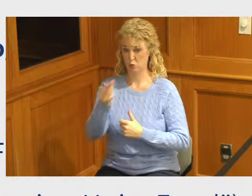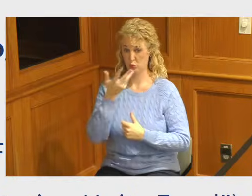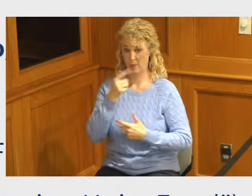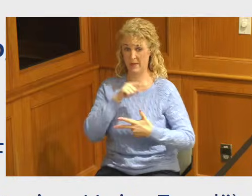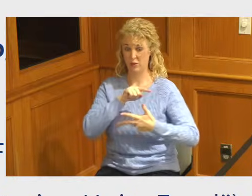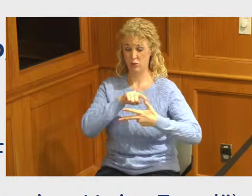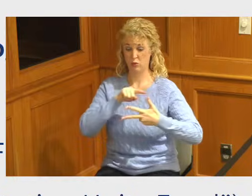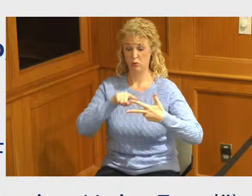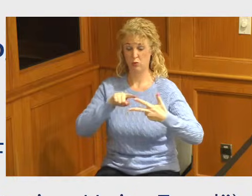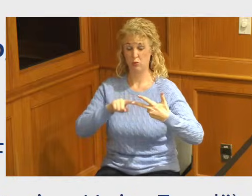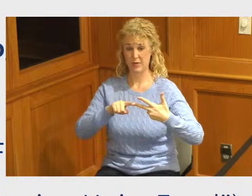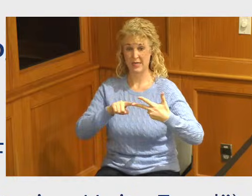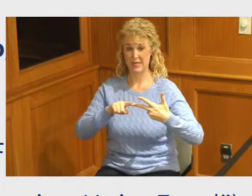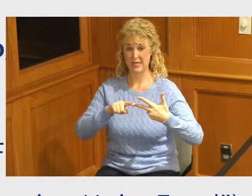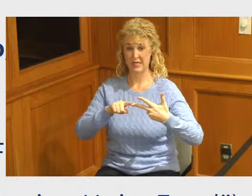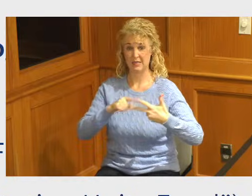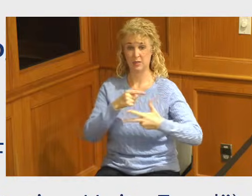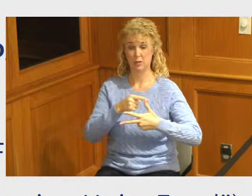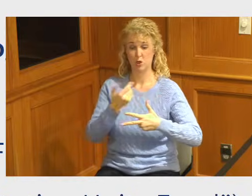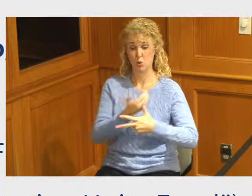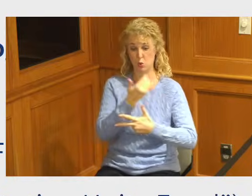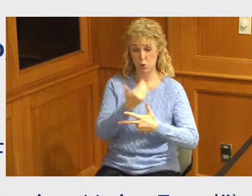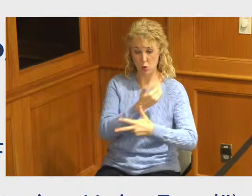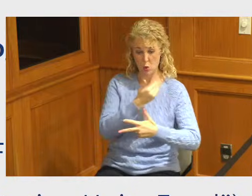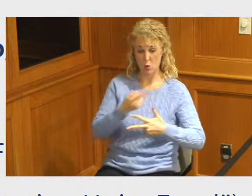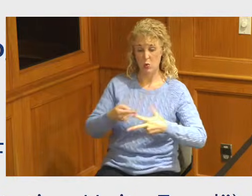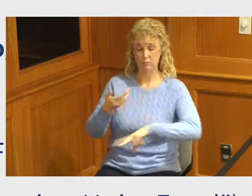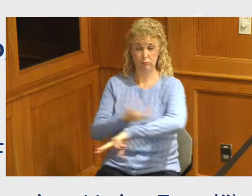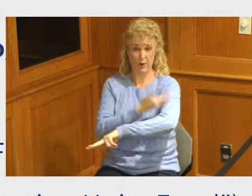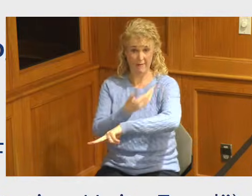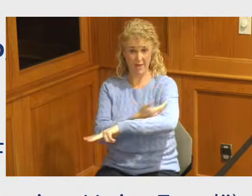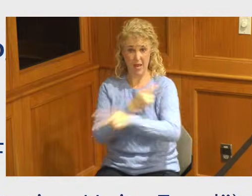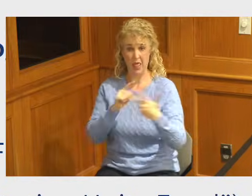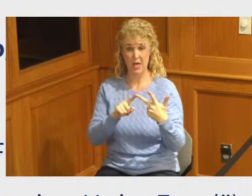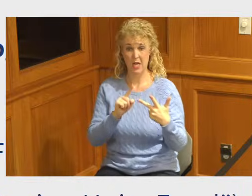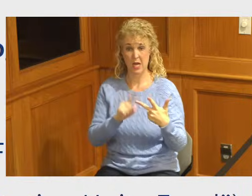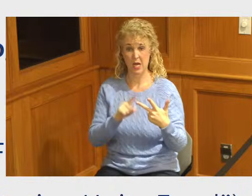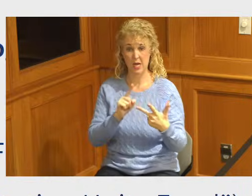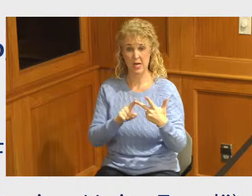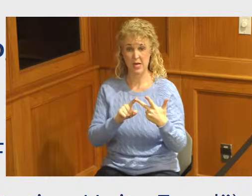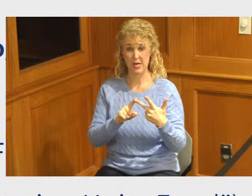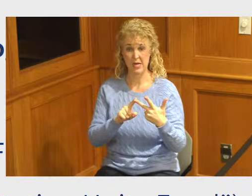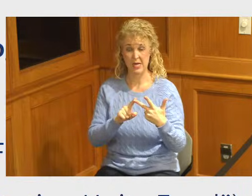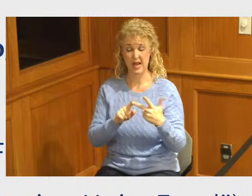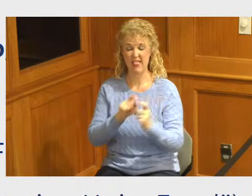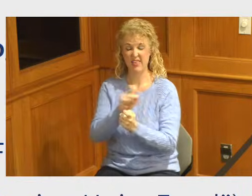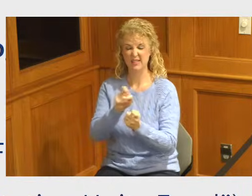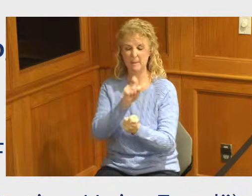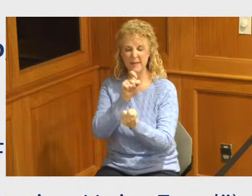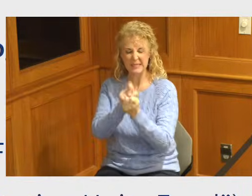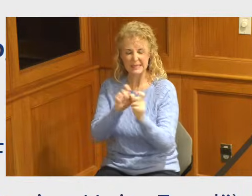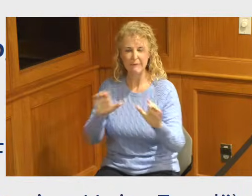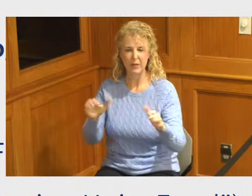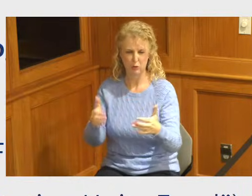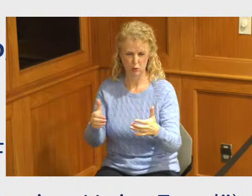different types of projects, new units, renovated units, and then targeted populations, seniors,